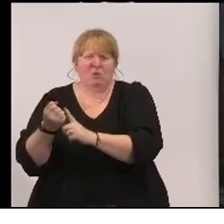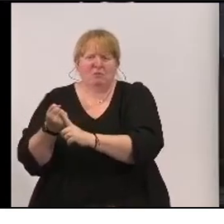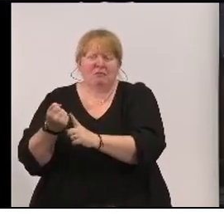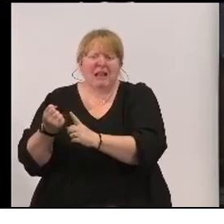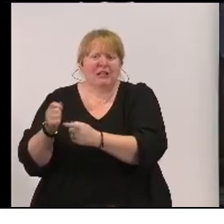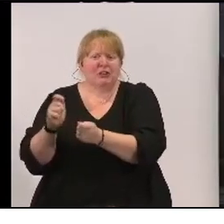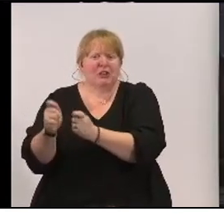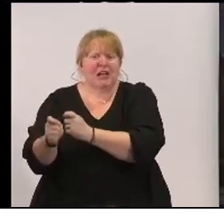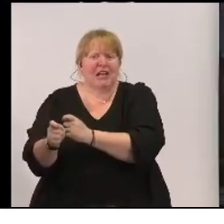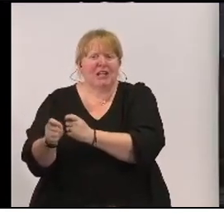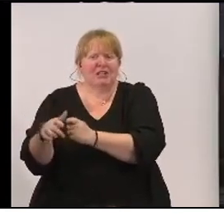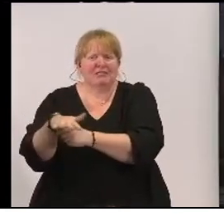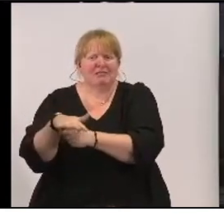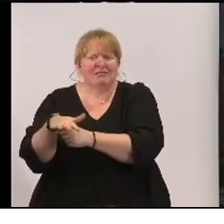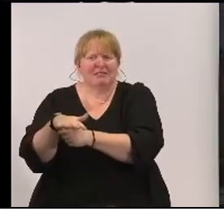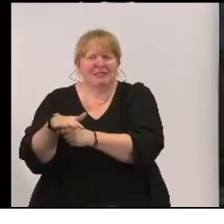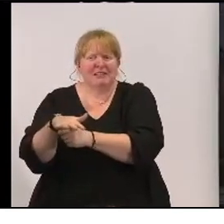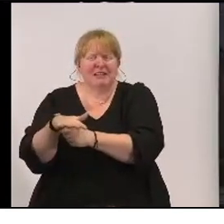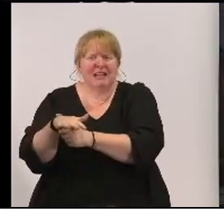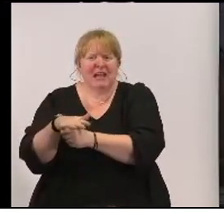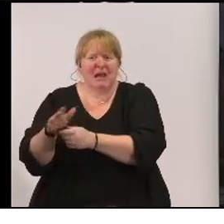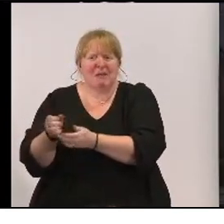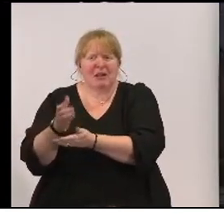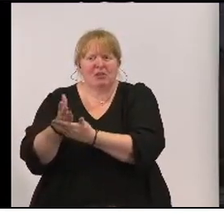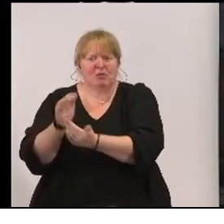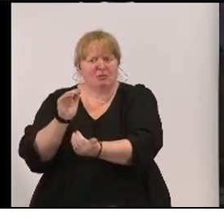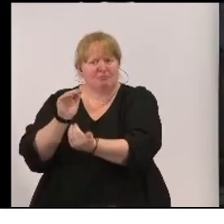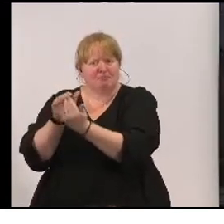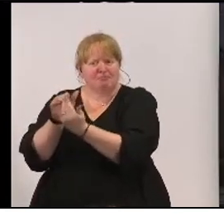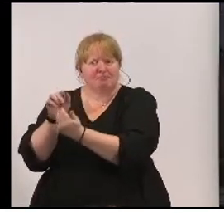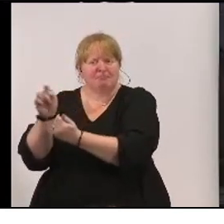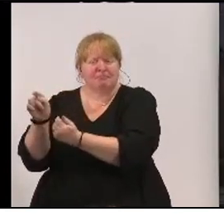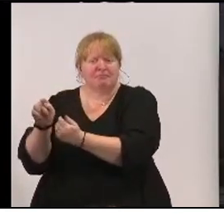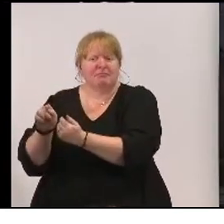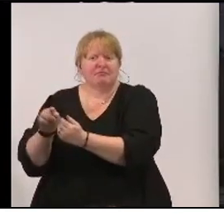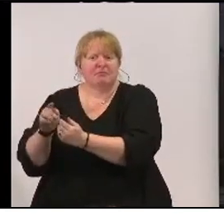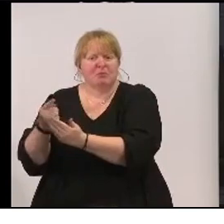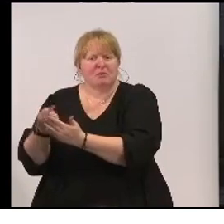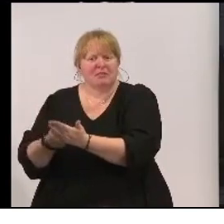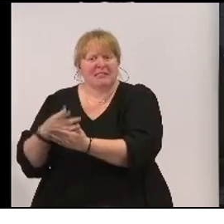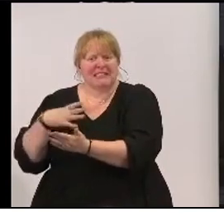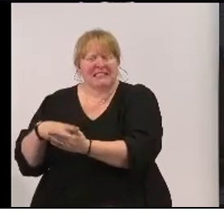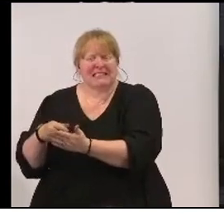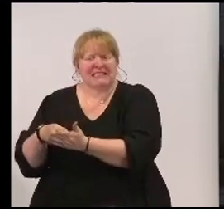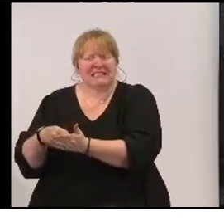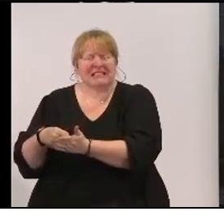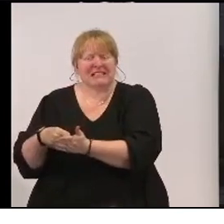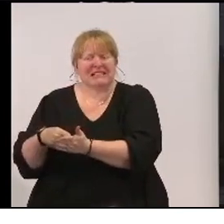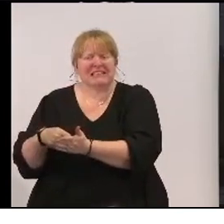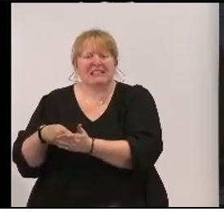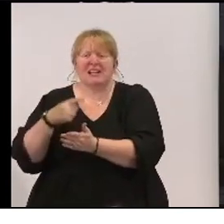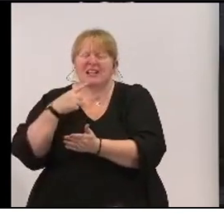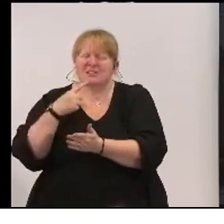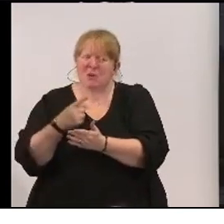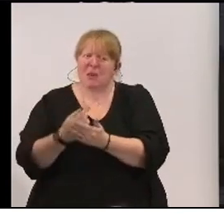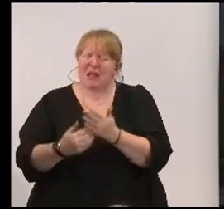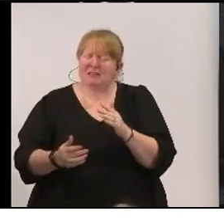Making things compliant to a WCAG is challenging. So those are kind of major focuses and, and,